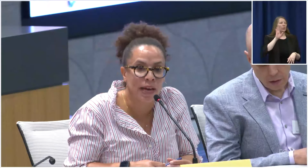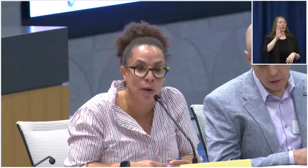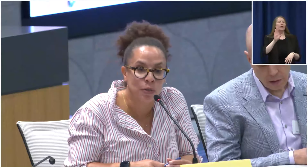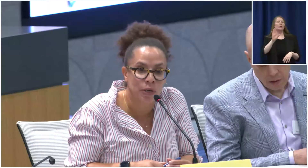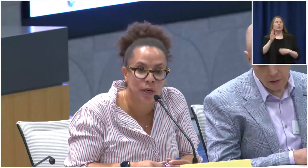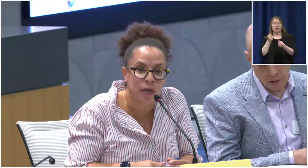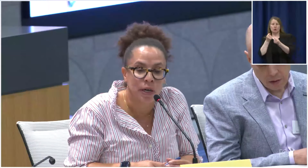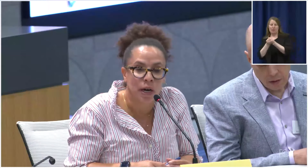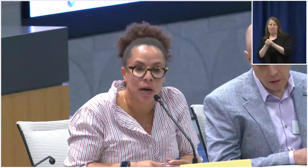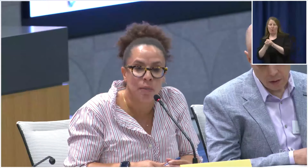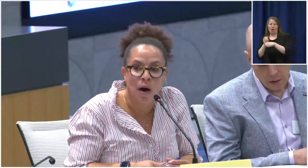WE WILL NOT HAVE CHATBOTS ON